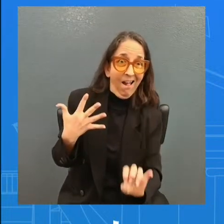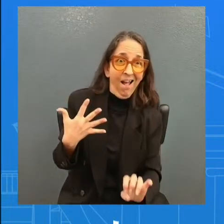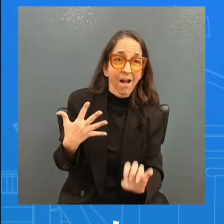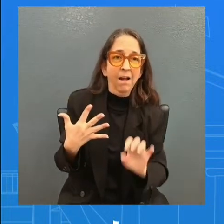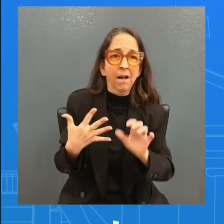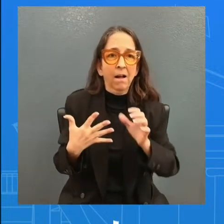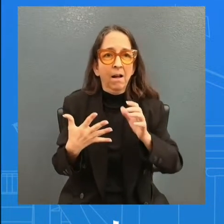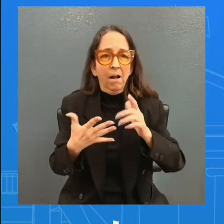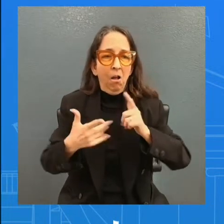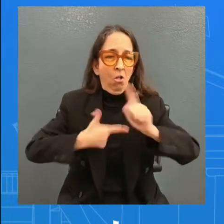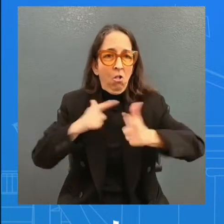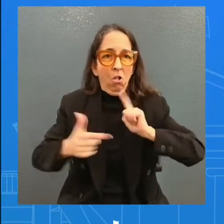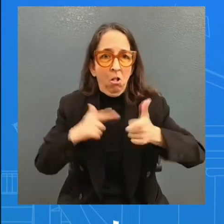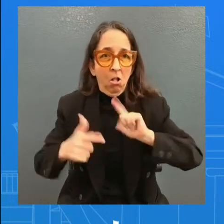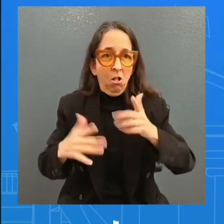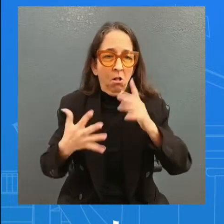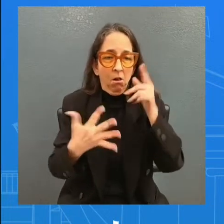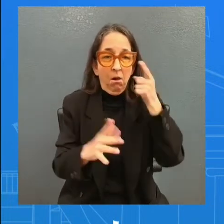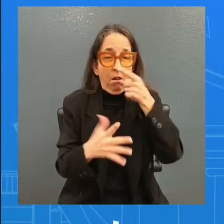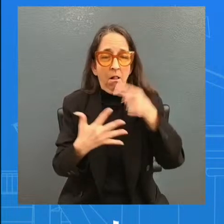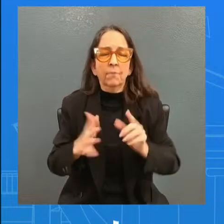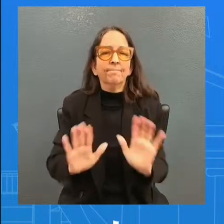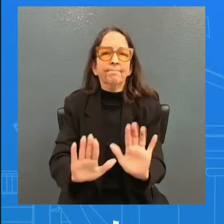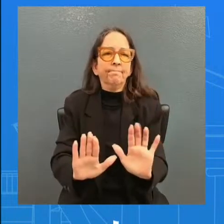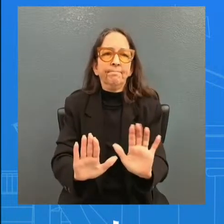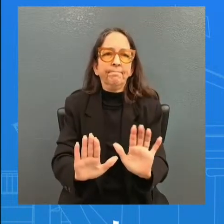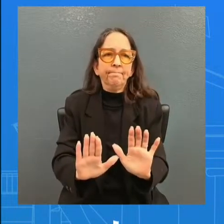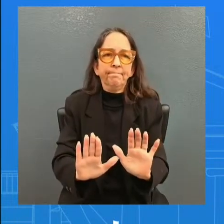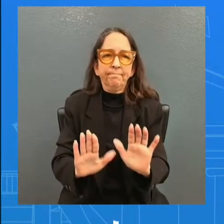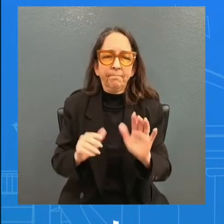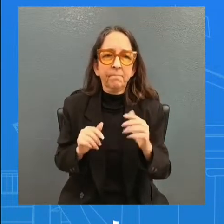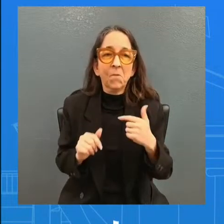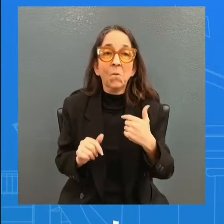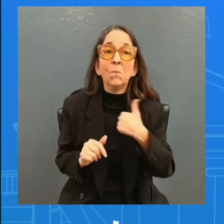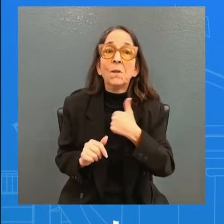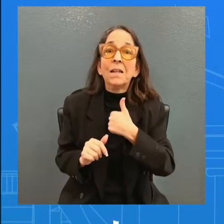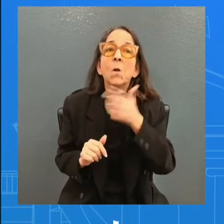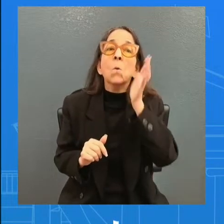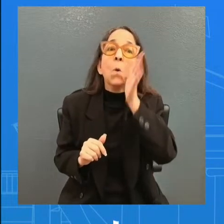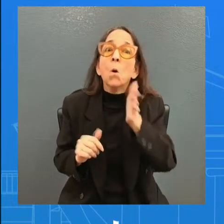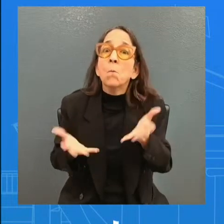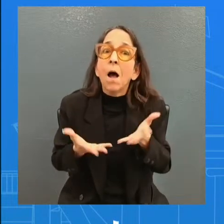continue to condemn any form of violence and do whatever we can and continue to do the work,